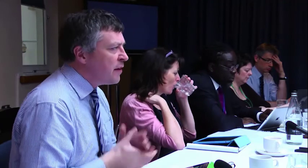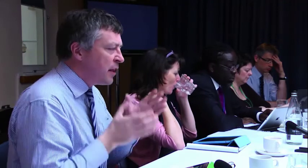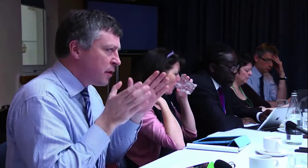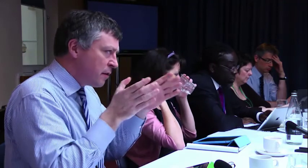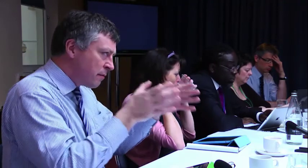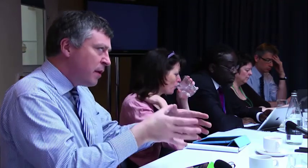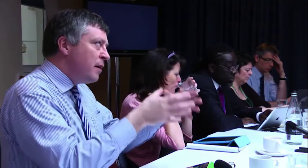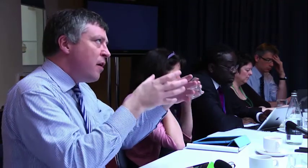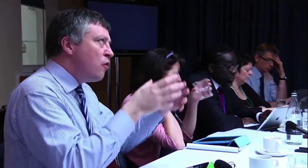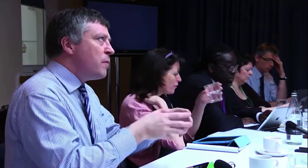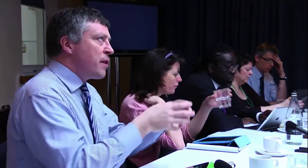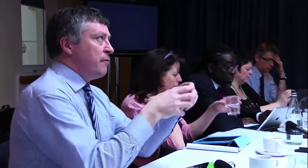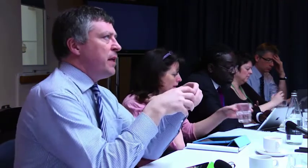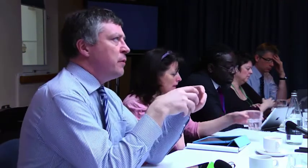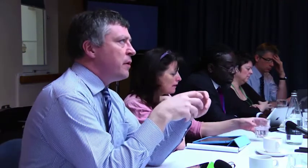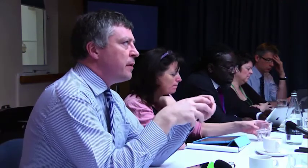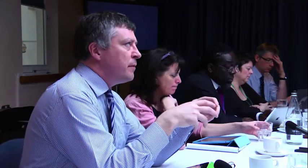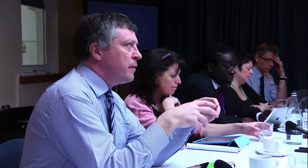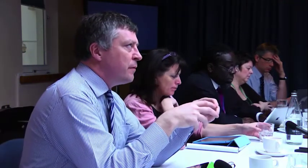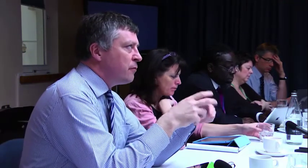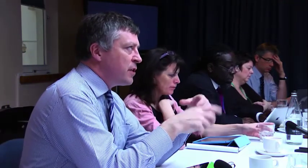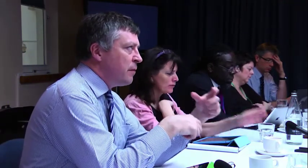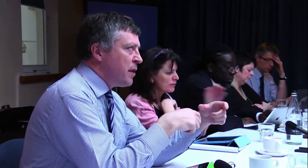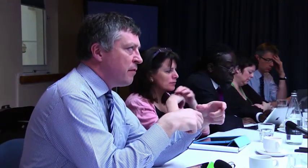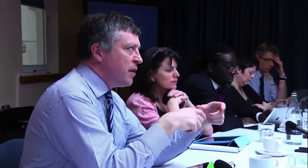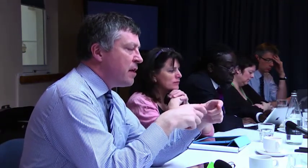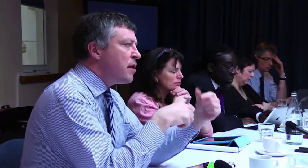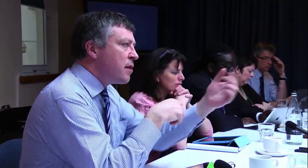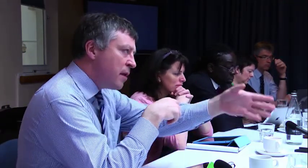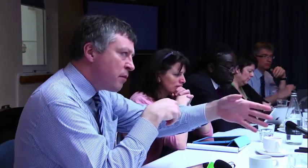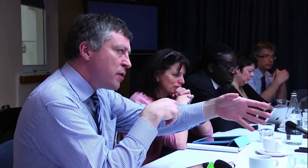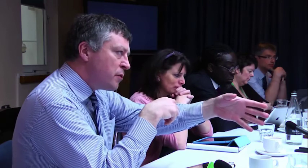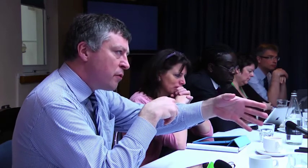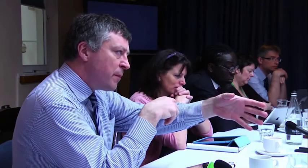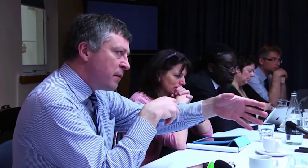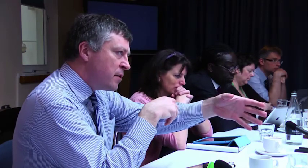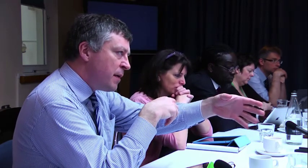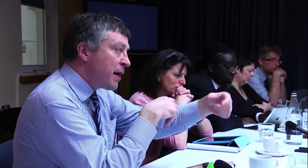And I think almost for me one of the critical bits of this is what you were talking about: